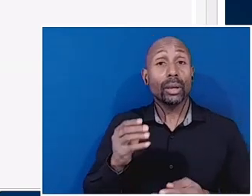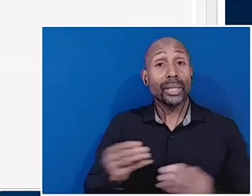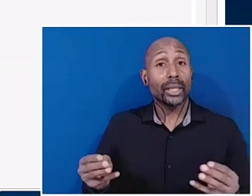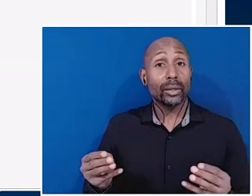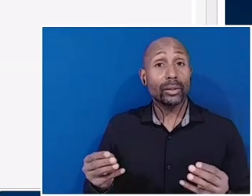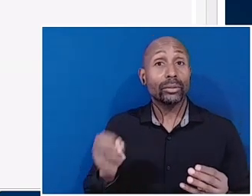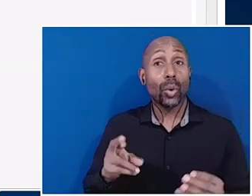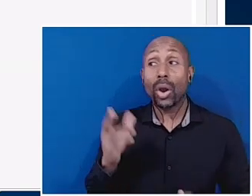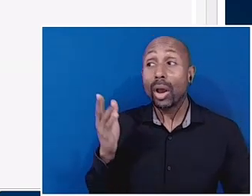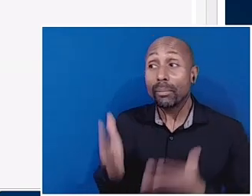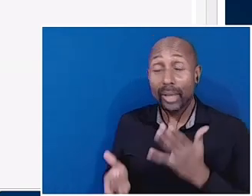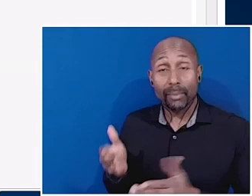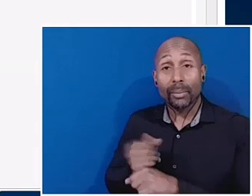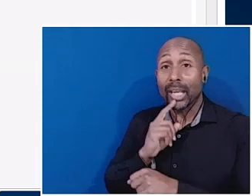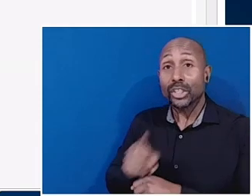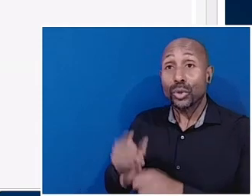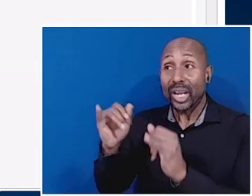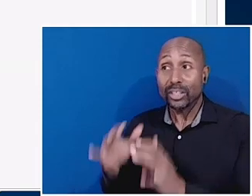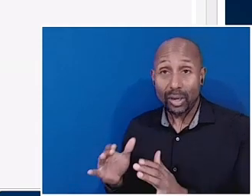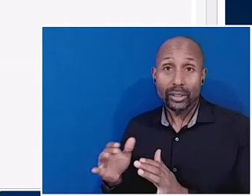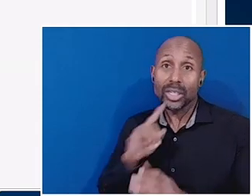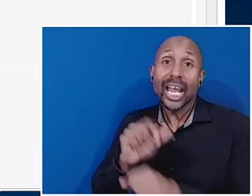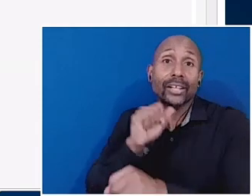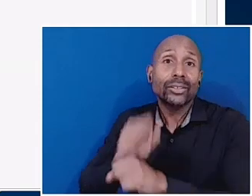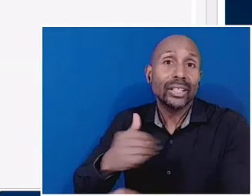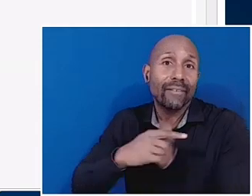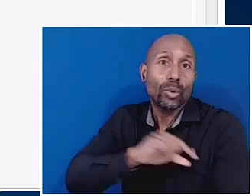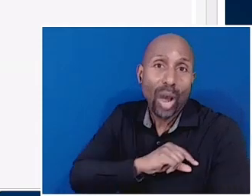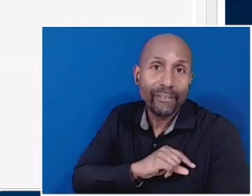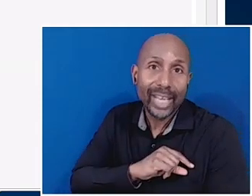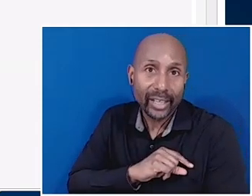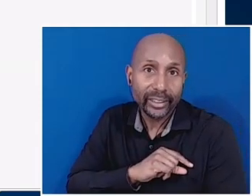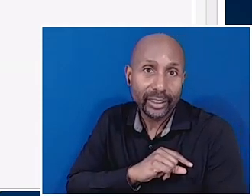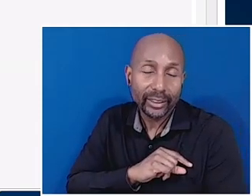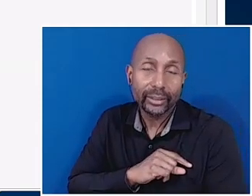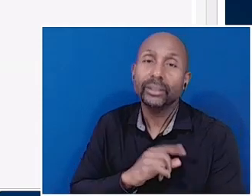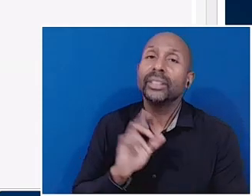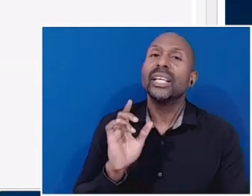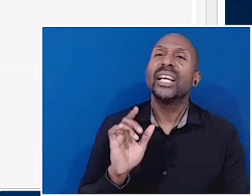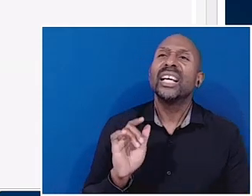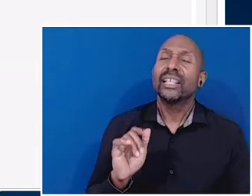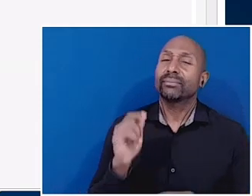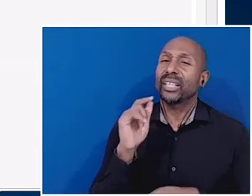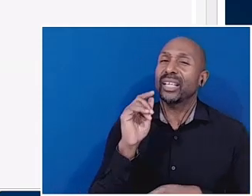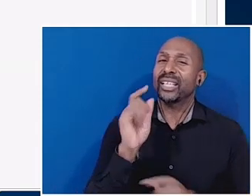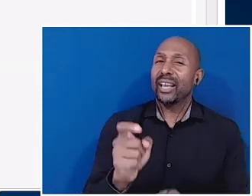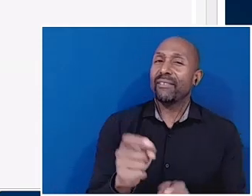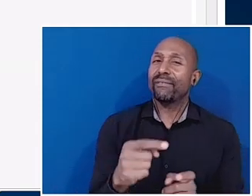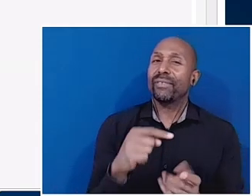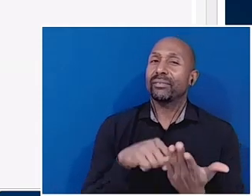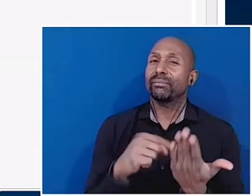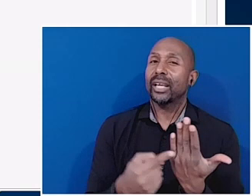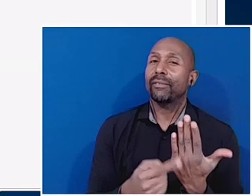This is very similar to, I mean, to just give an analogy to raise our concern.